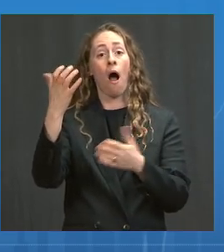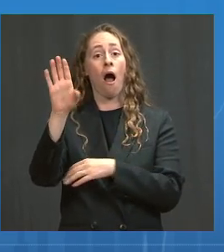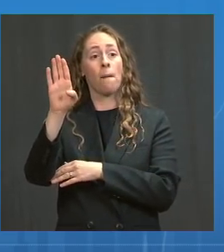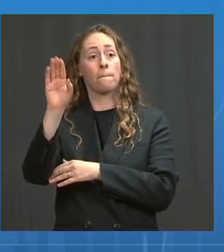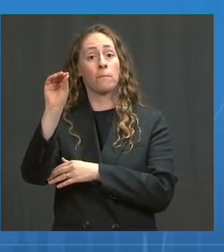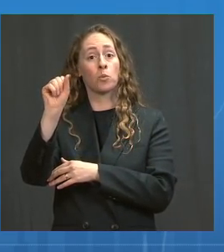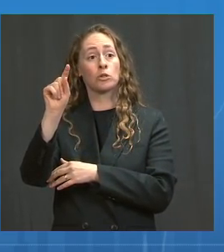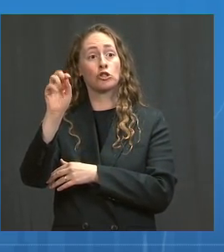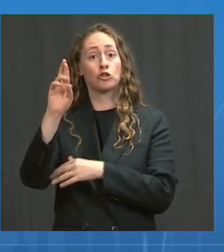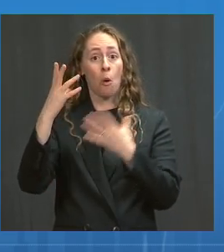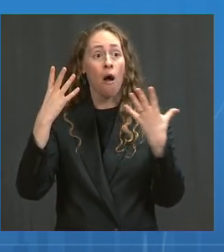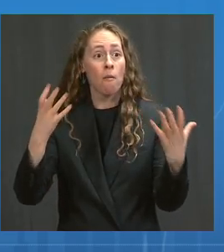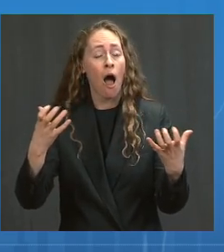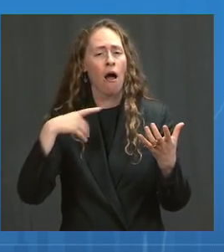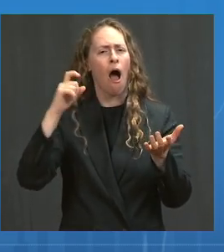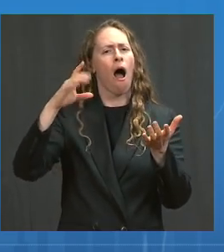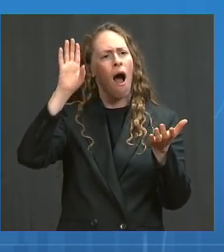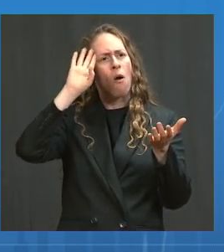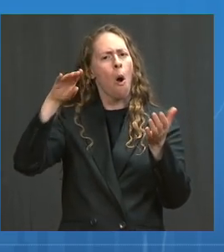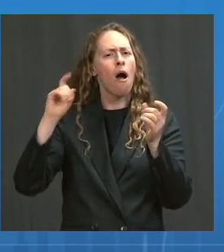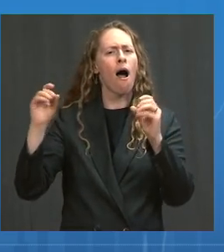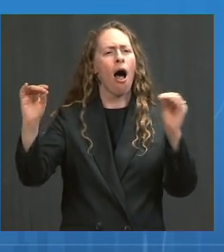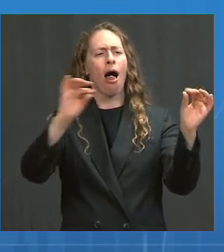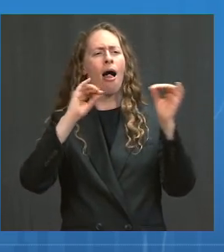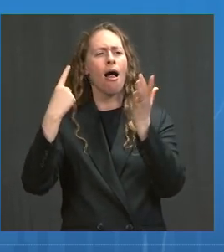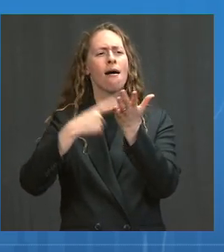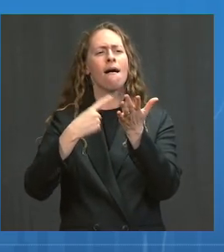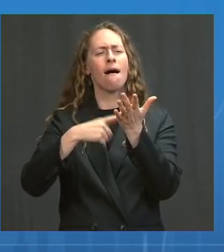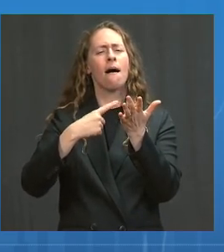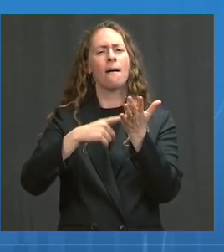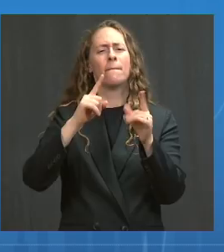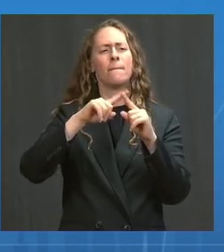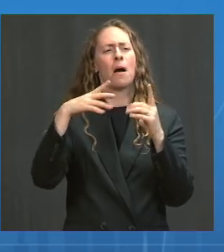but right now I think we still need to remember that, in fact,